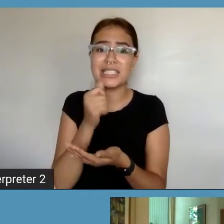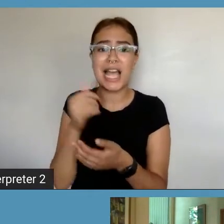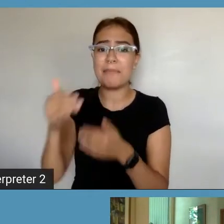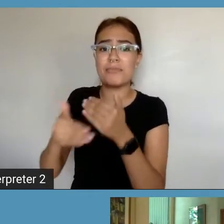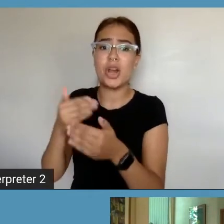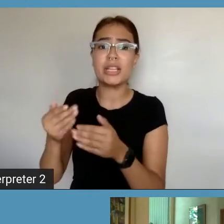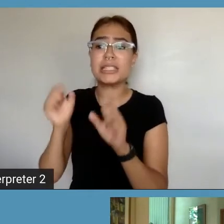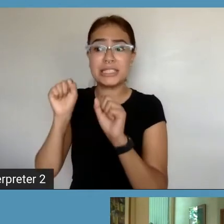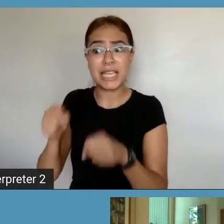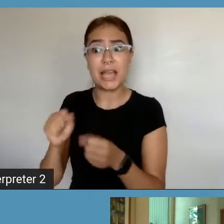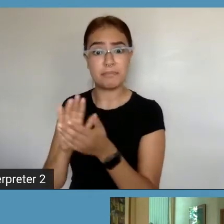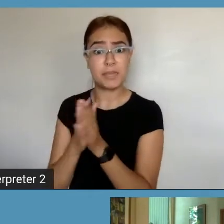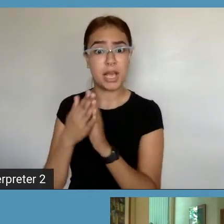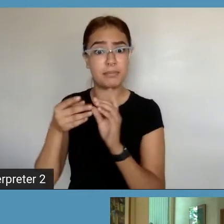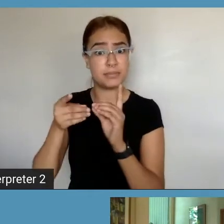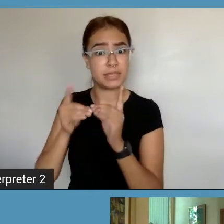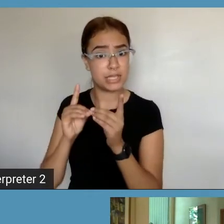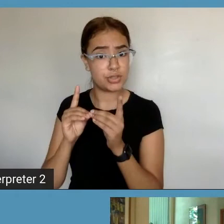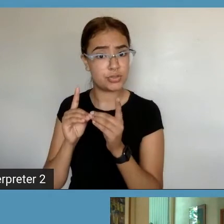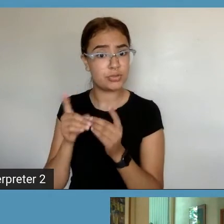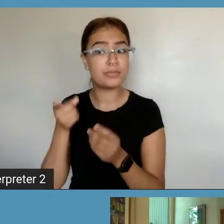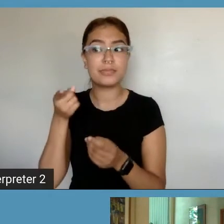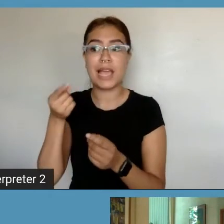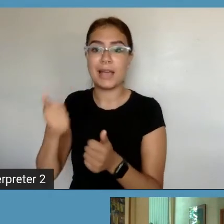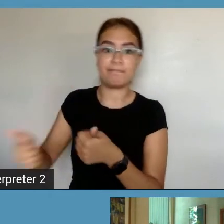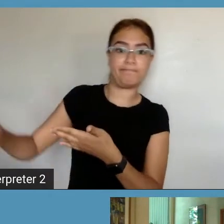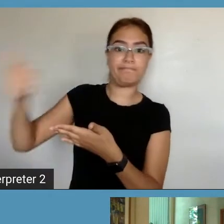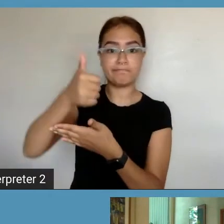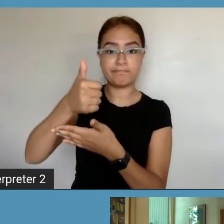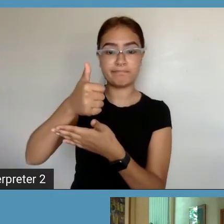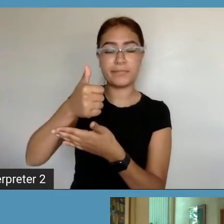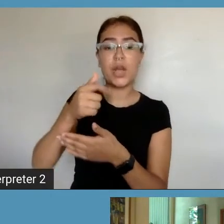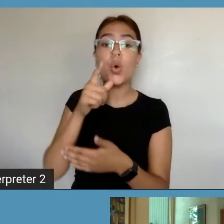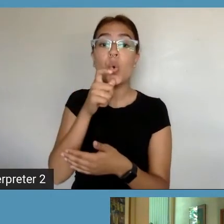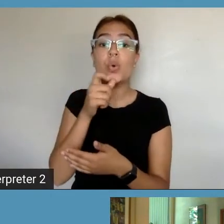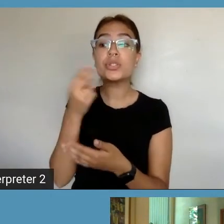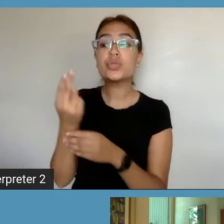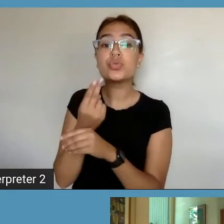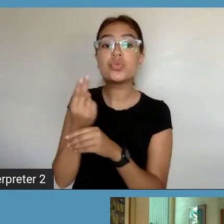and then that becomes a priority, so who is going to use it What is who is our user going to be how